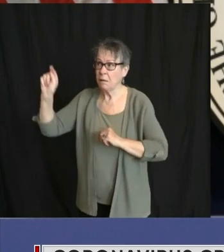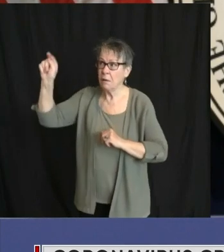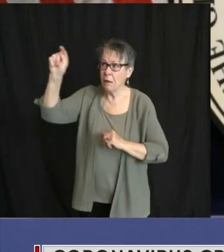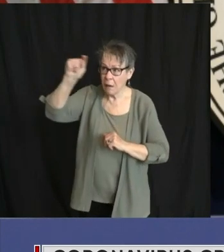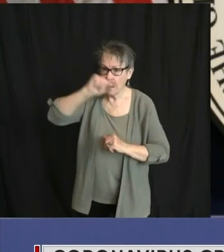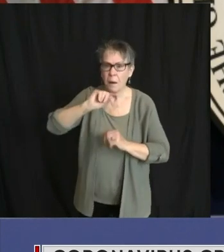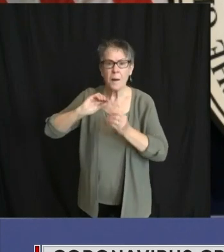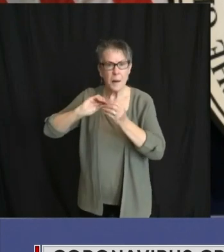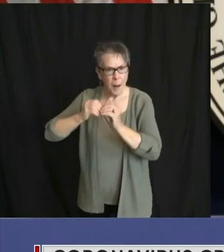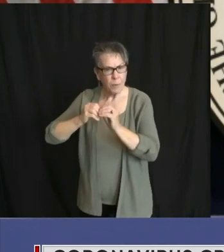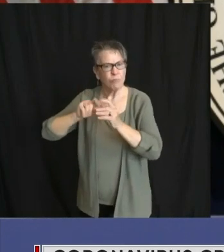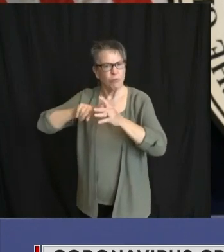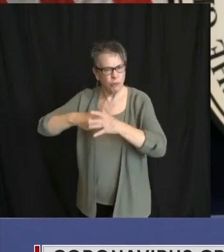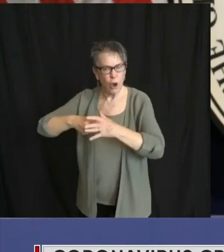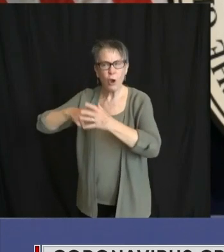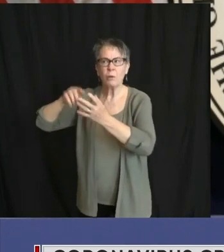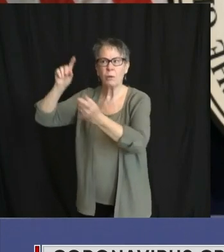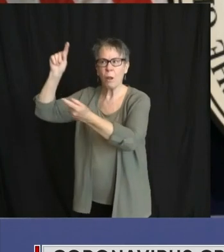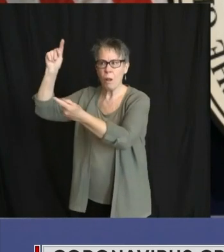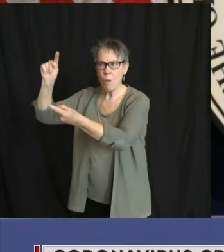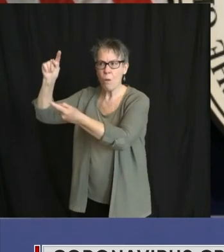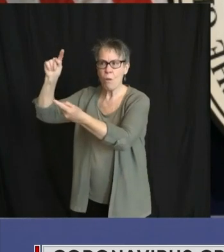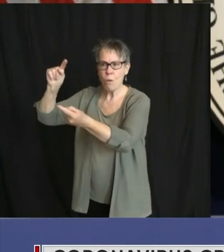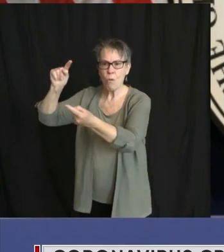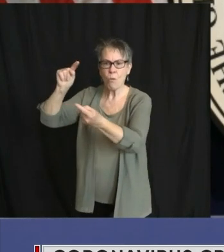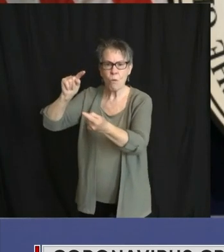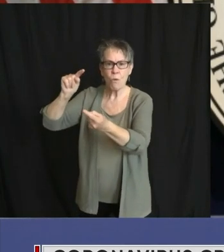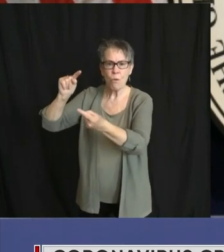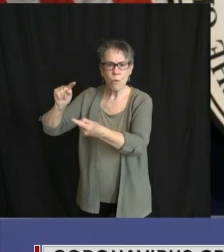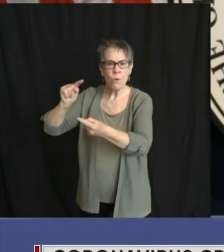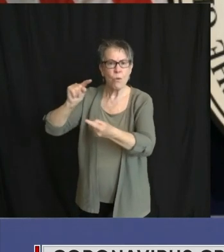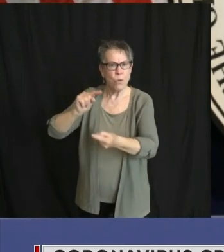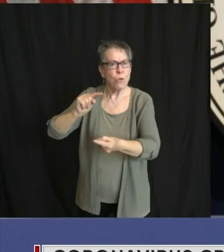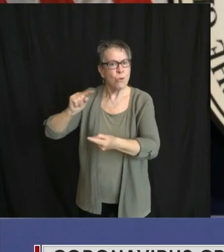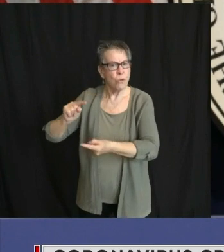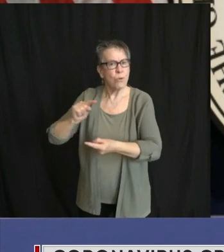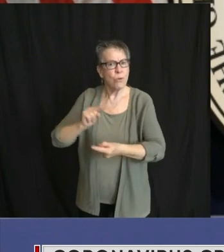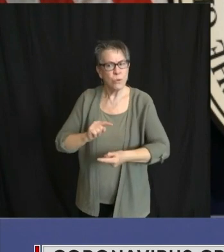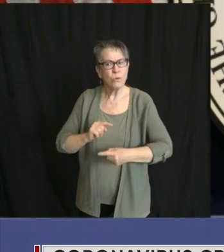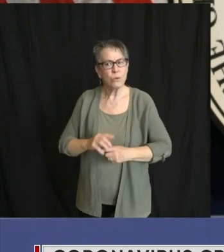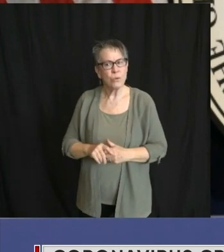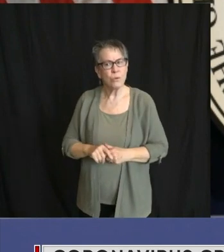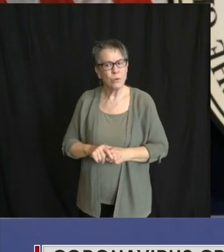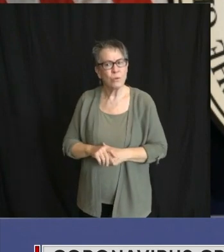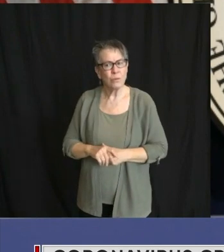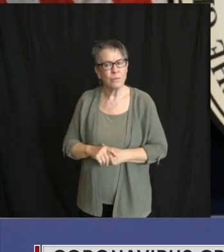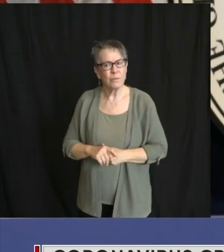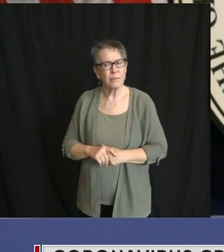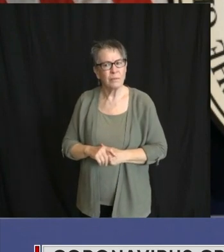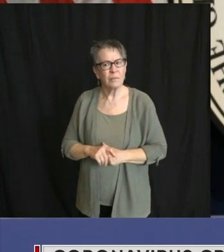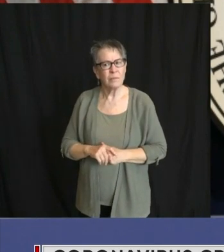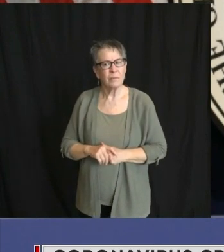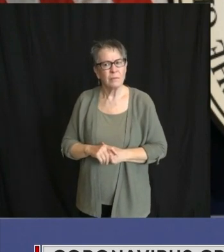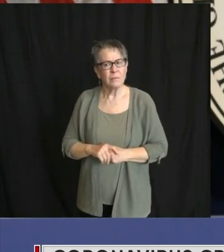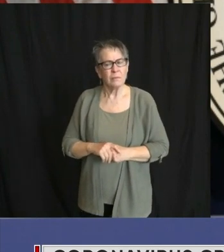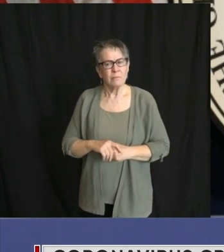THIRDLY, WE ARE BASICALLY SAYING WE ARE PREPARED TO TRUST